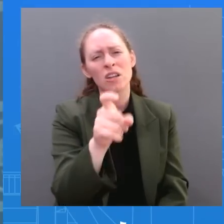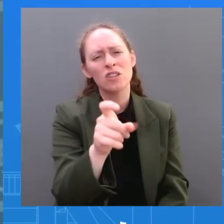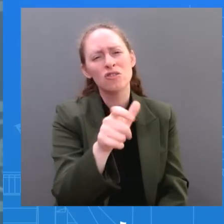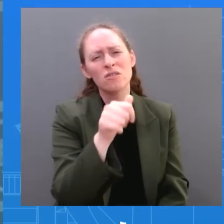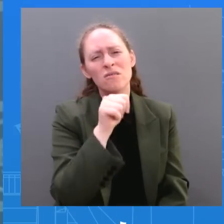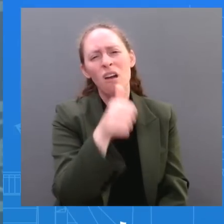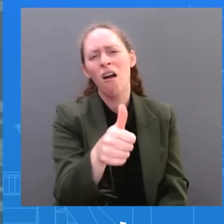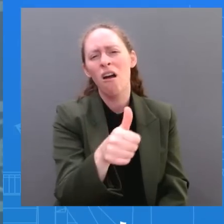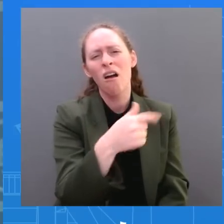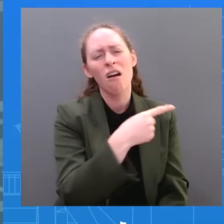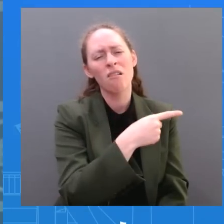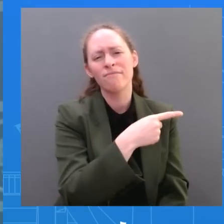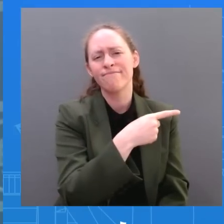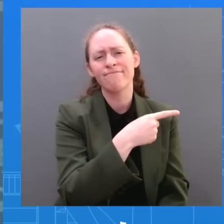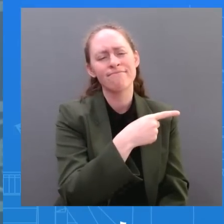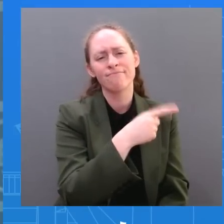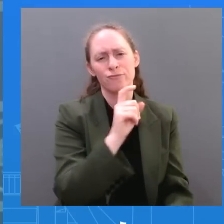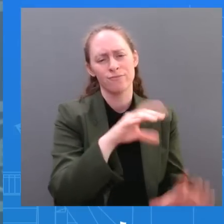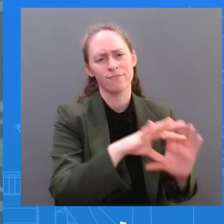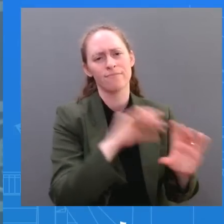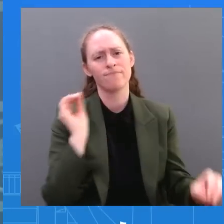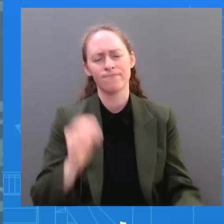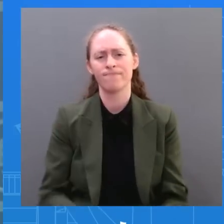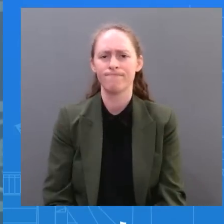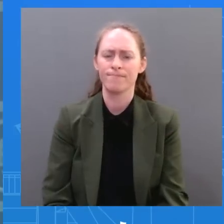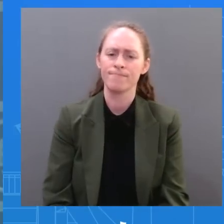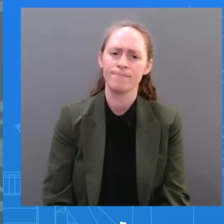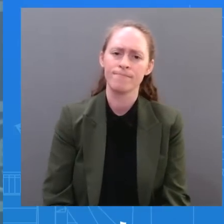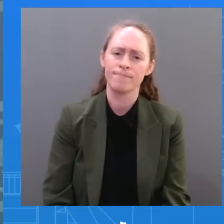As you have heard us say before, he believes that any U.S. national